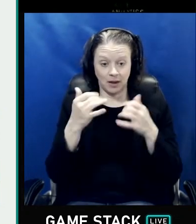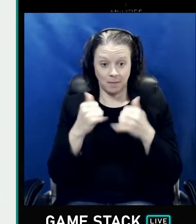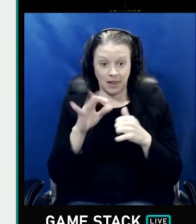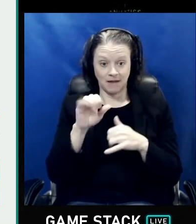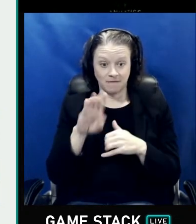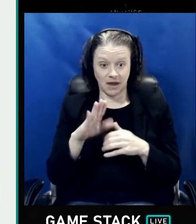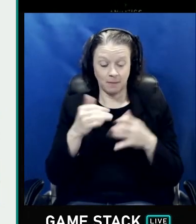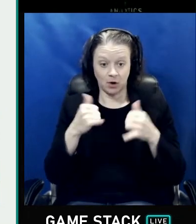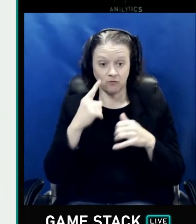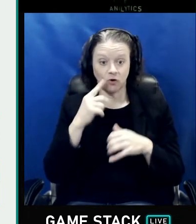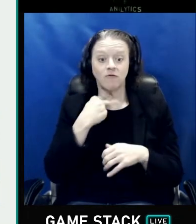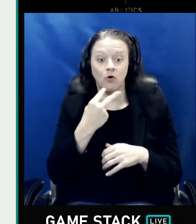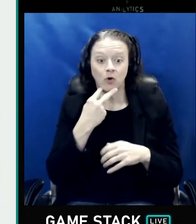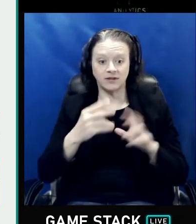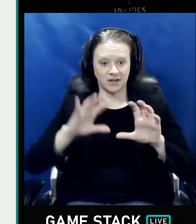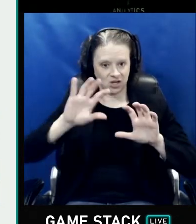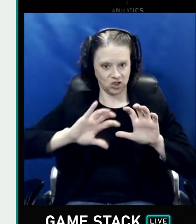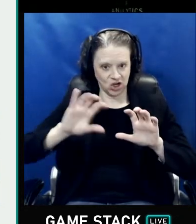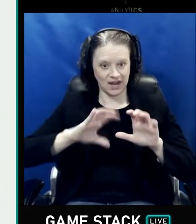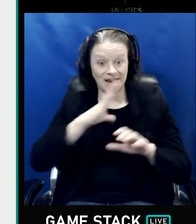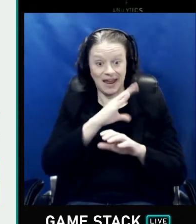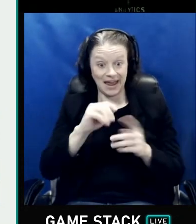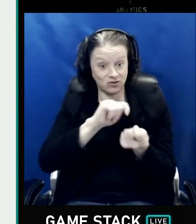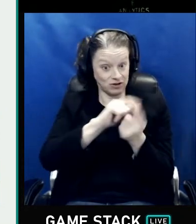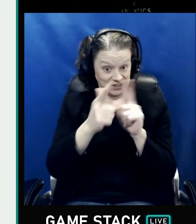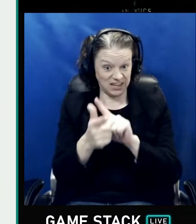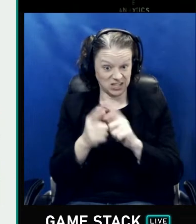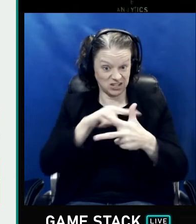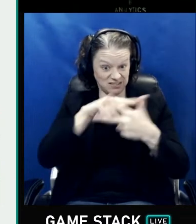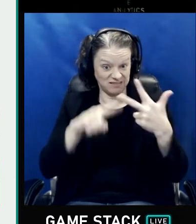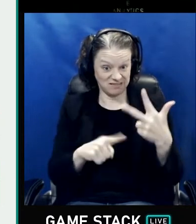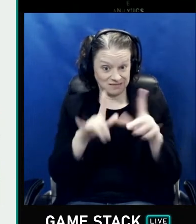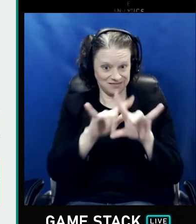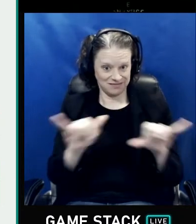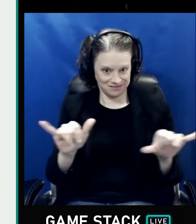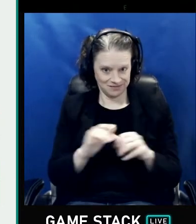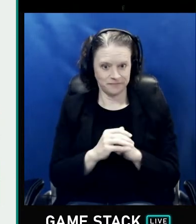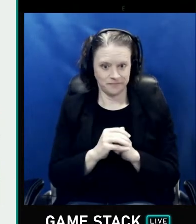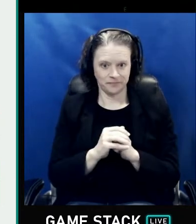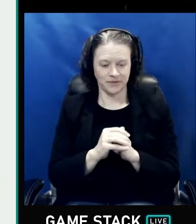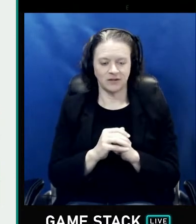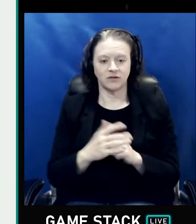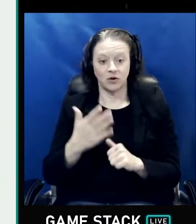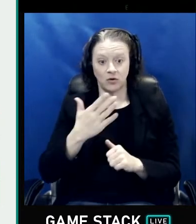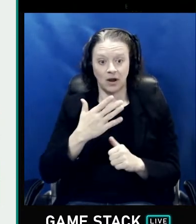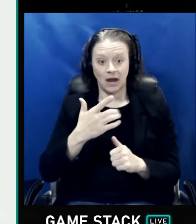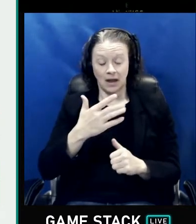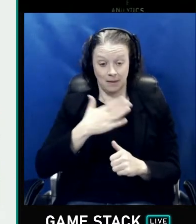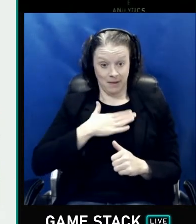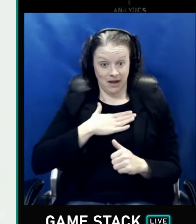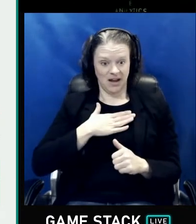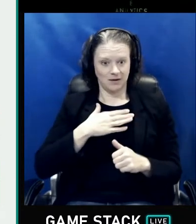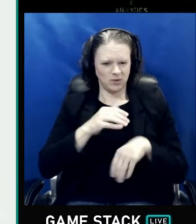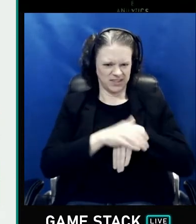for chat, as well as for translation. So my account, I was actually in English setting, but in the lobby that we were in, I was